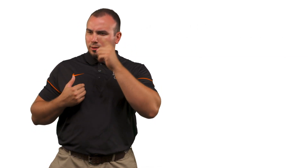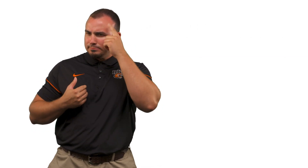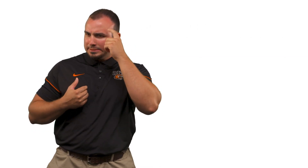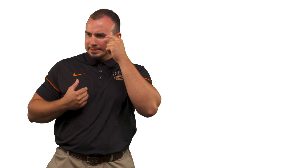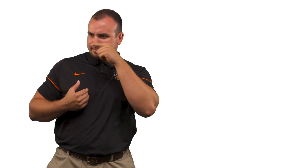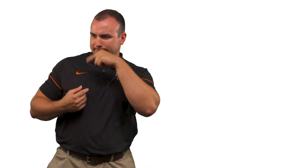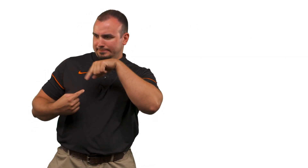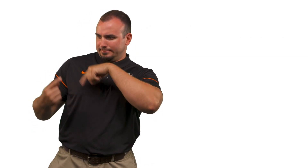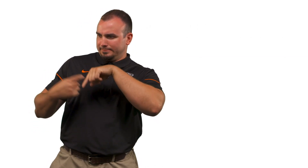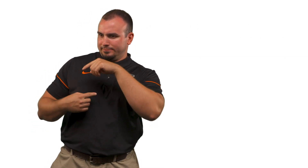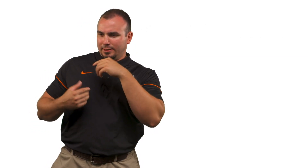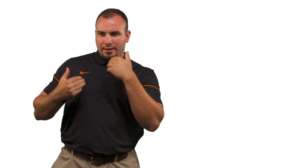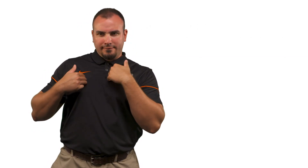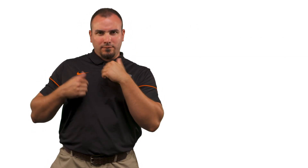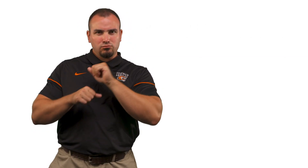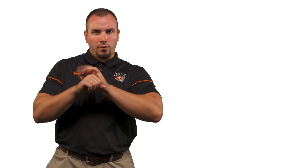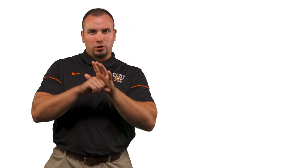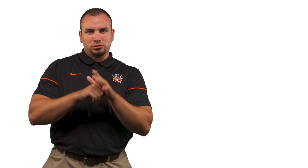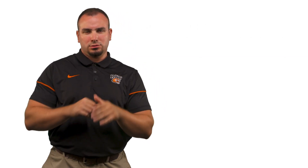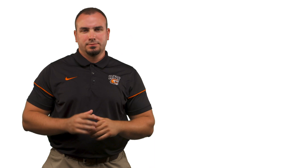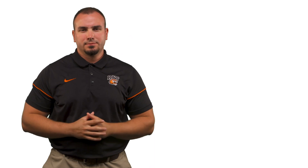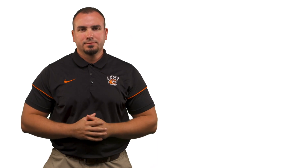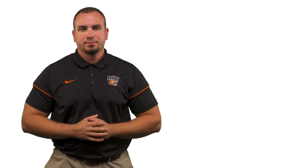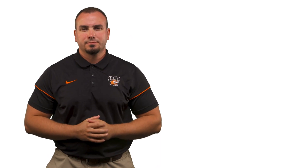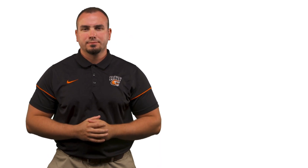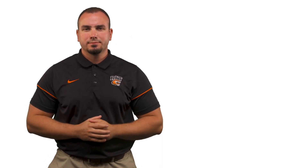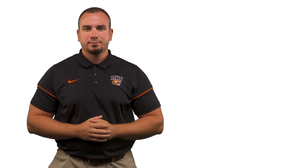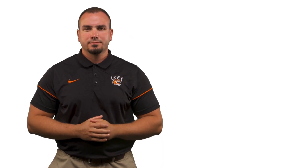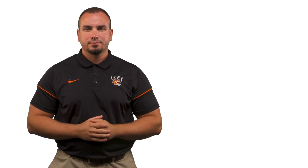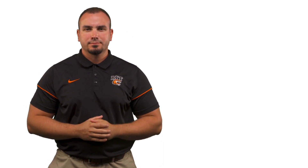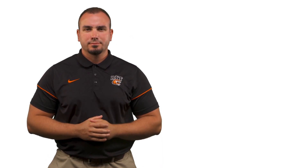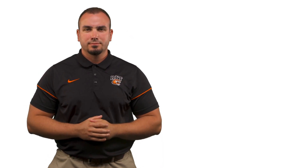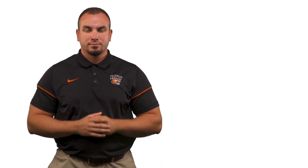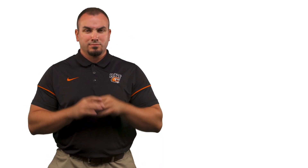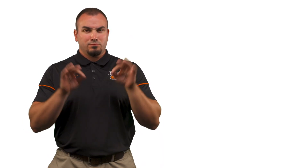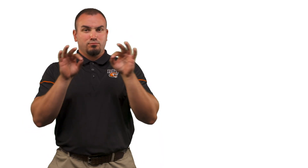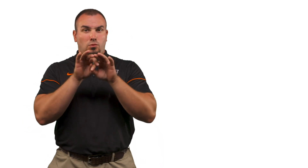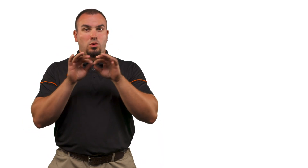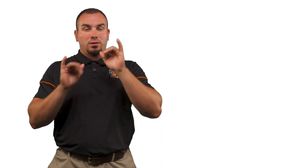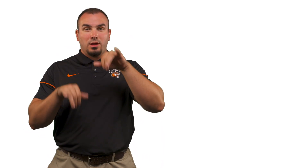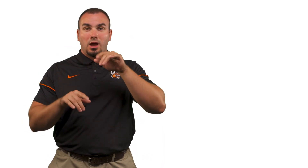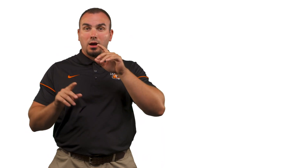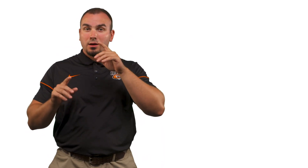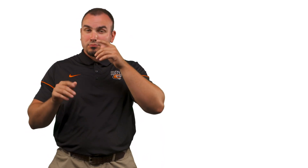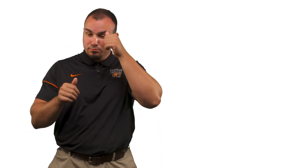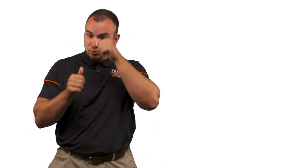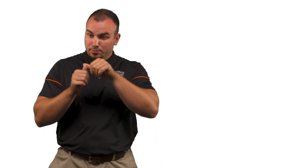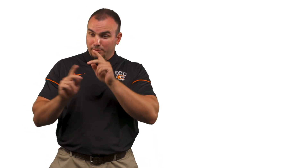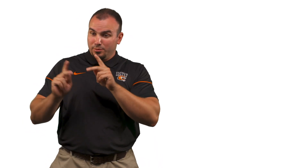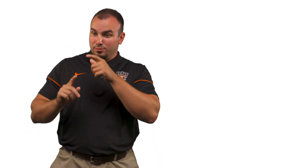with a confirmed case of COVID-19. It is important to remember that people can